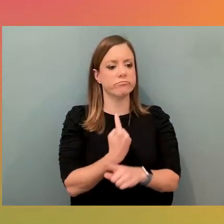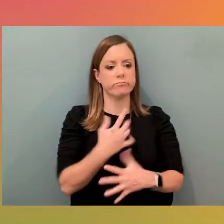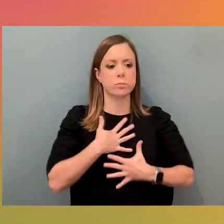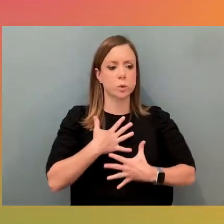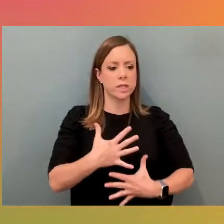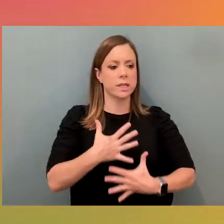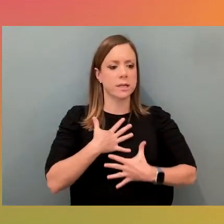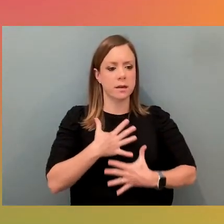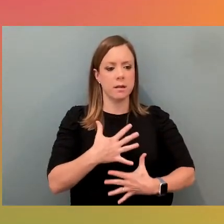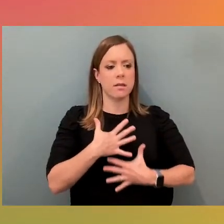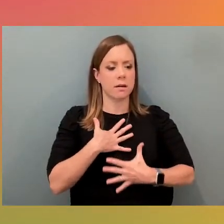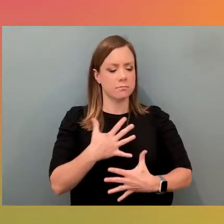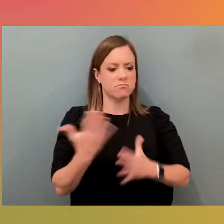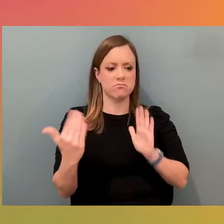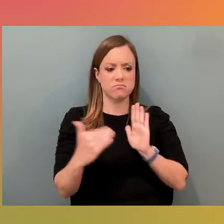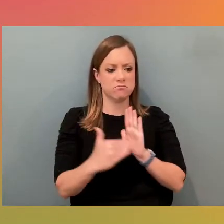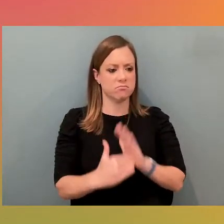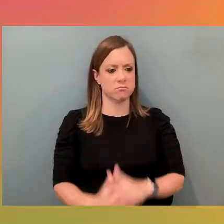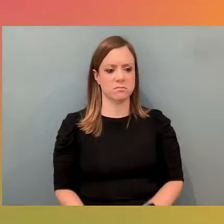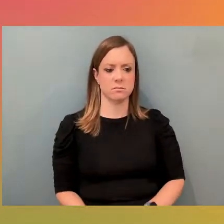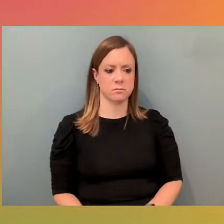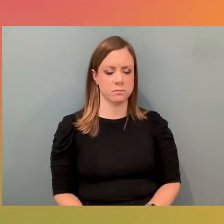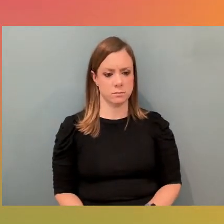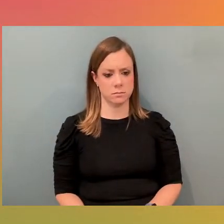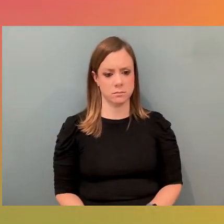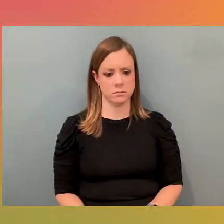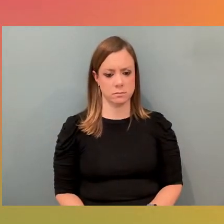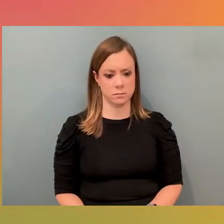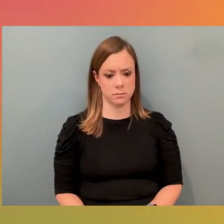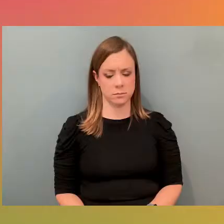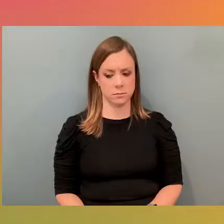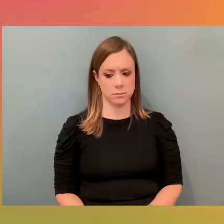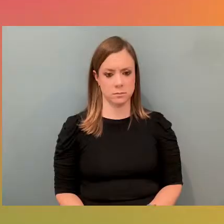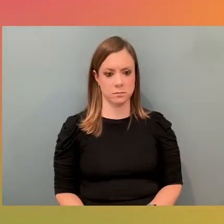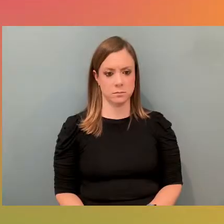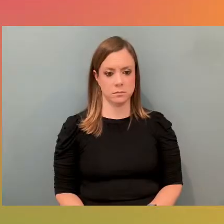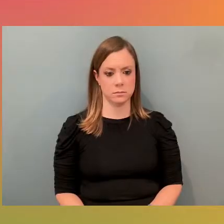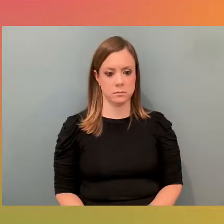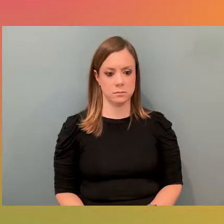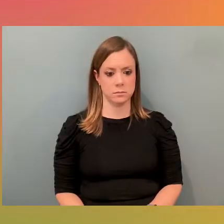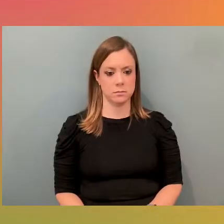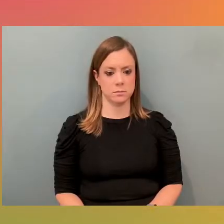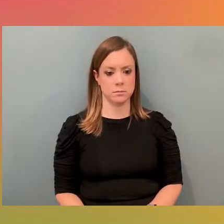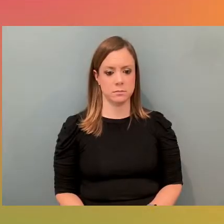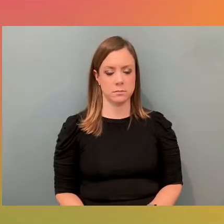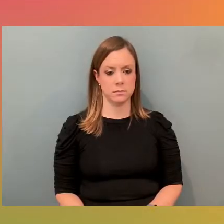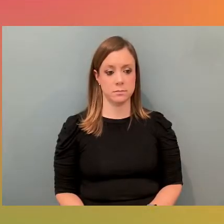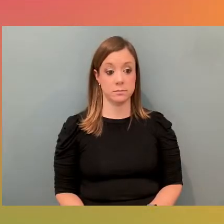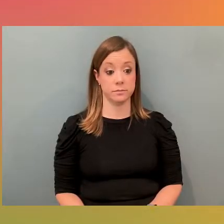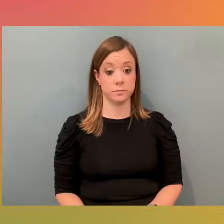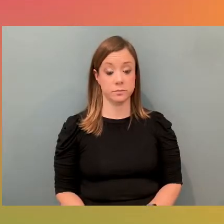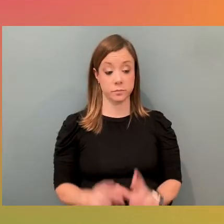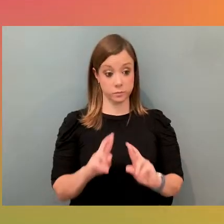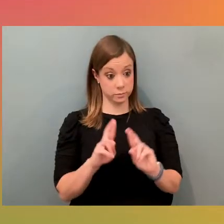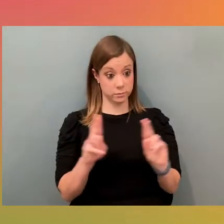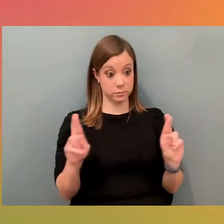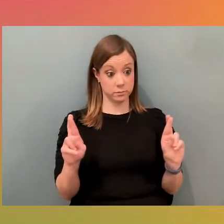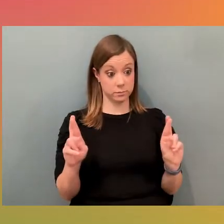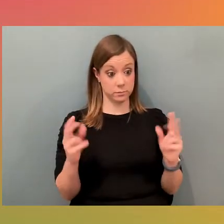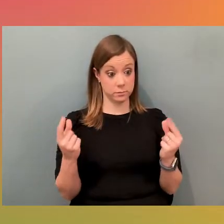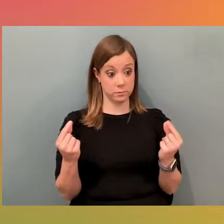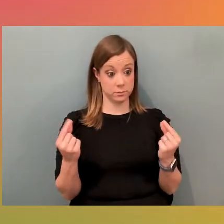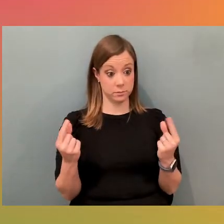COME BACK TO YOUR NORMAL EVERY